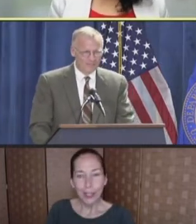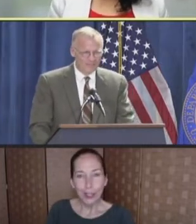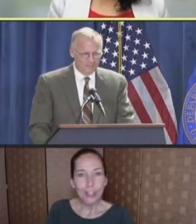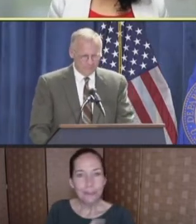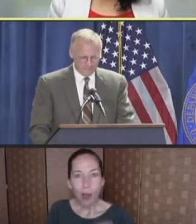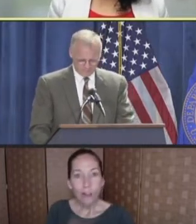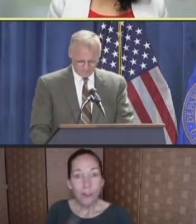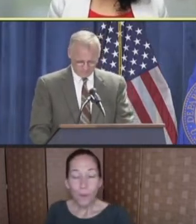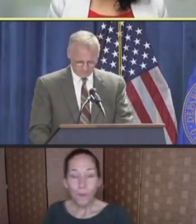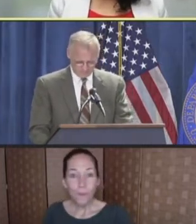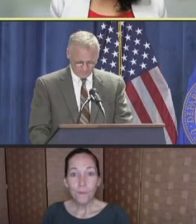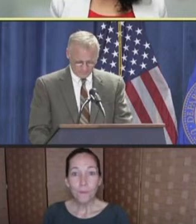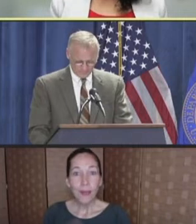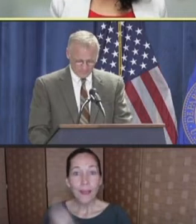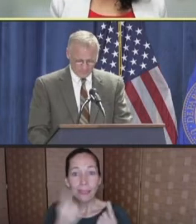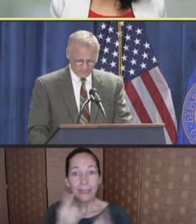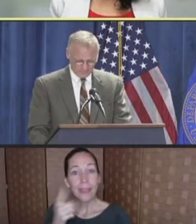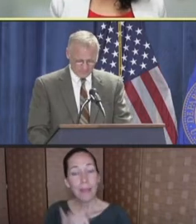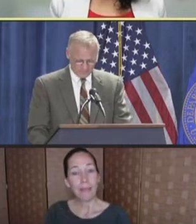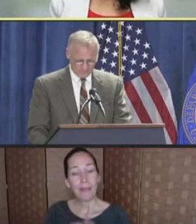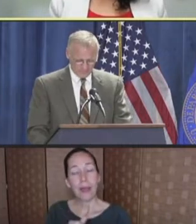about this with our broad public health partners.